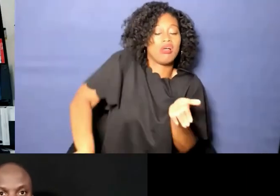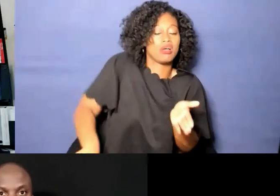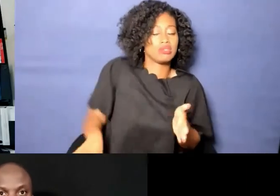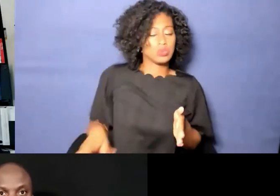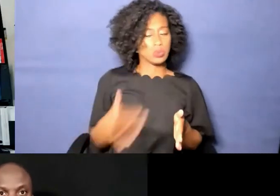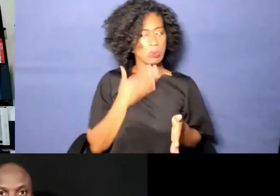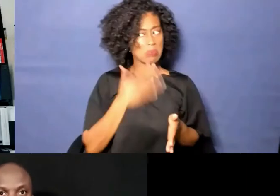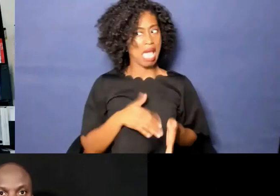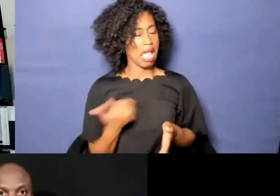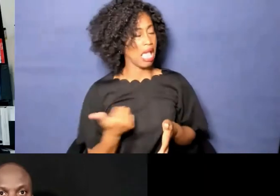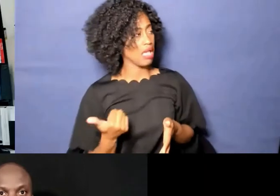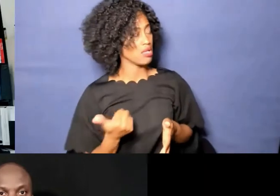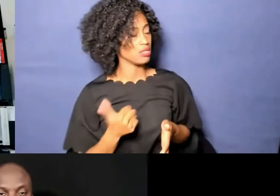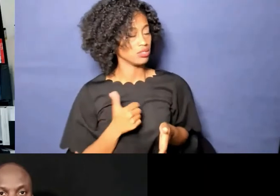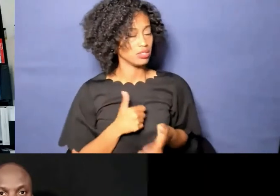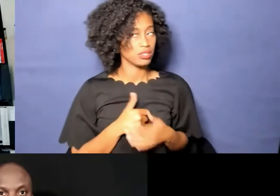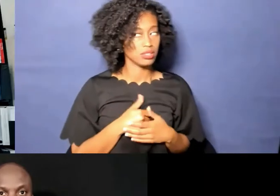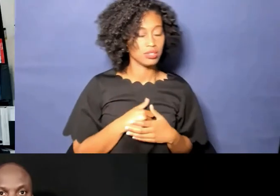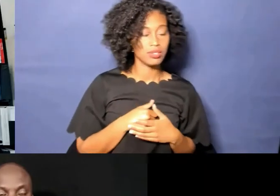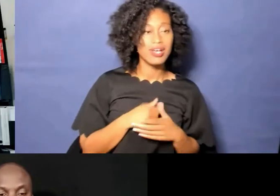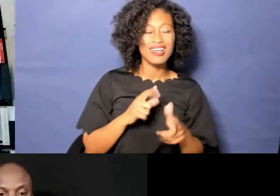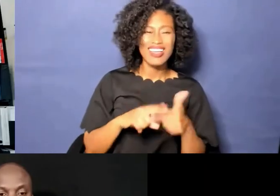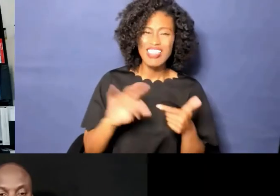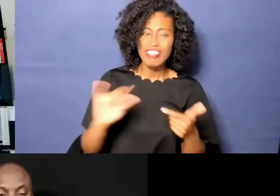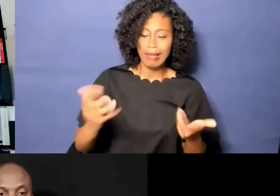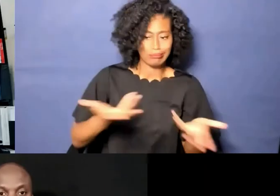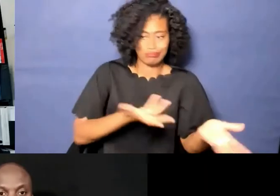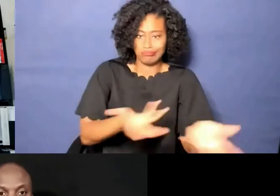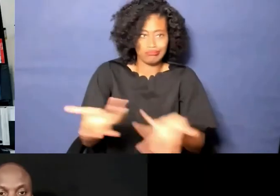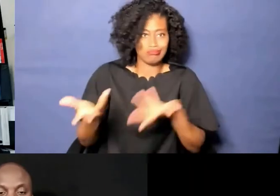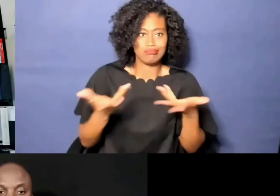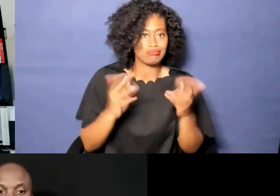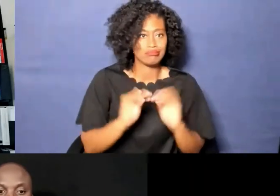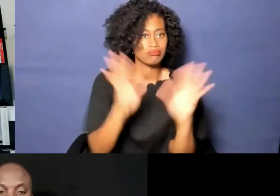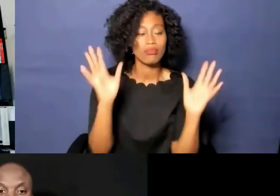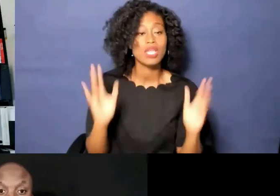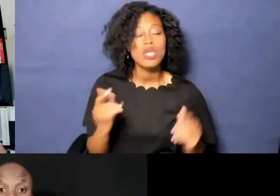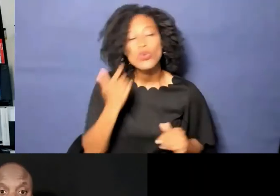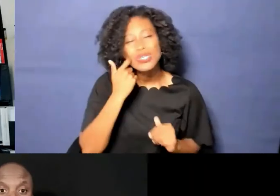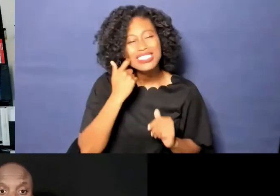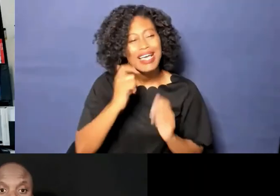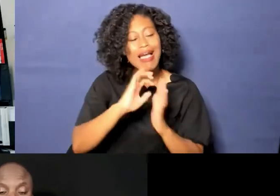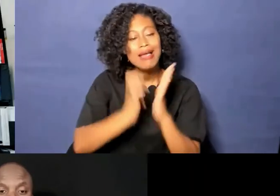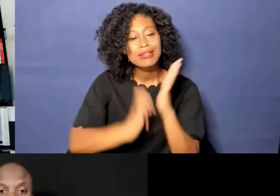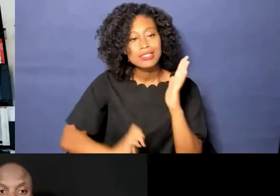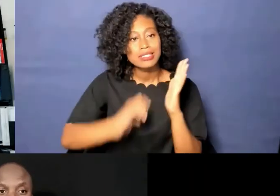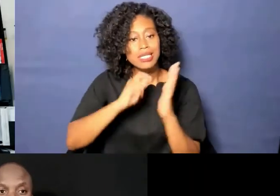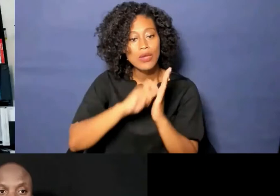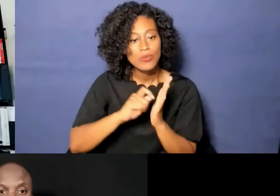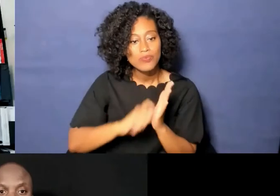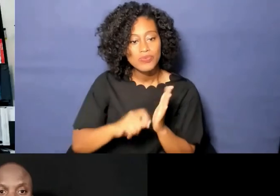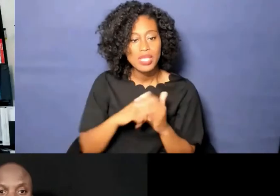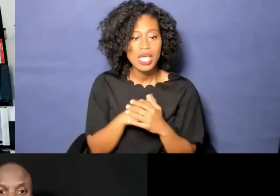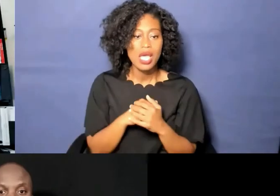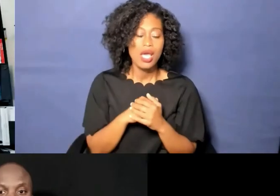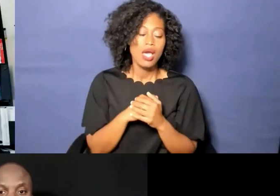in groups or demonize pickets all a process, and in a recent essay I wrote I really said,